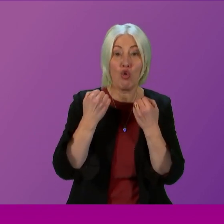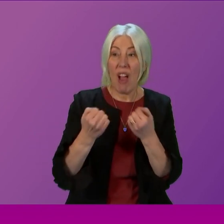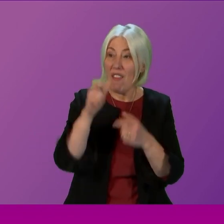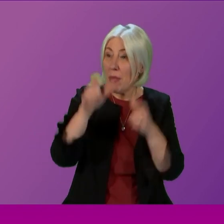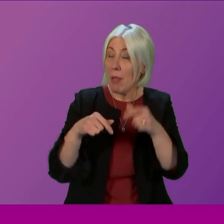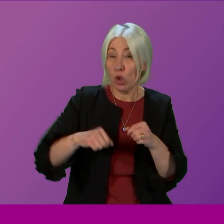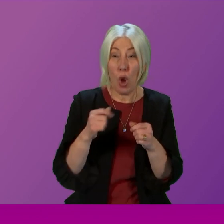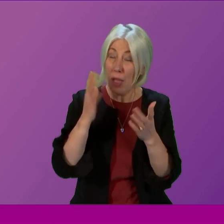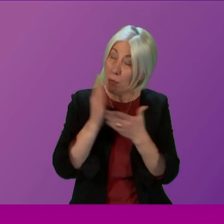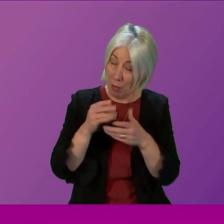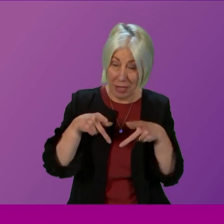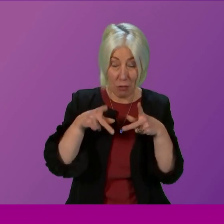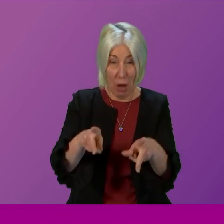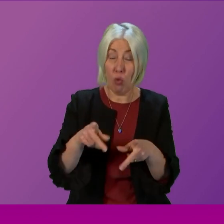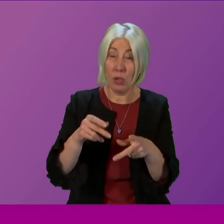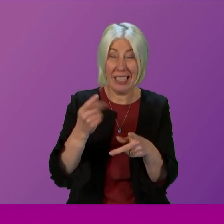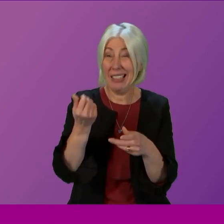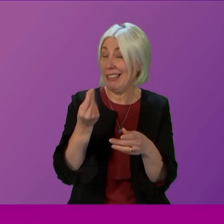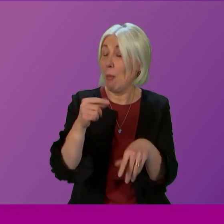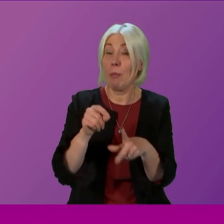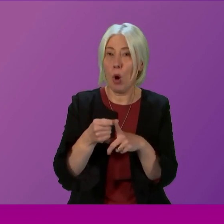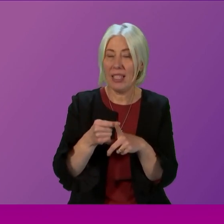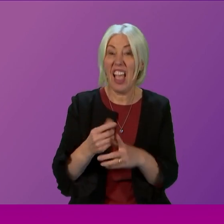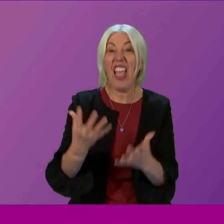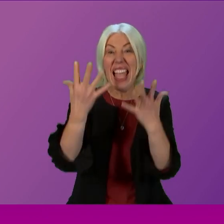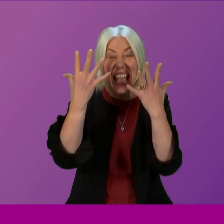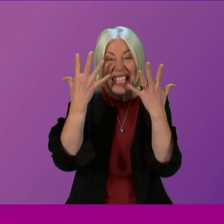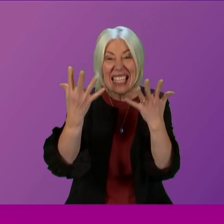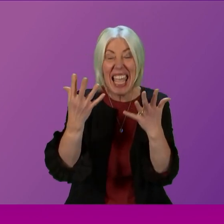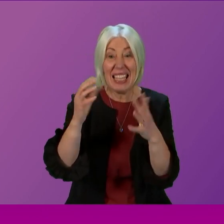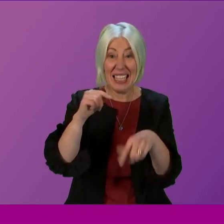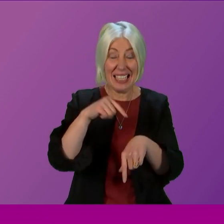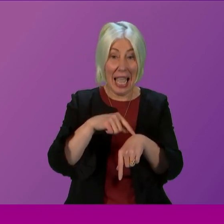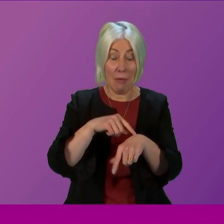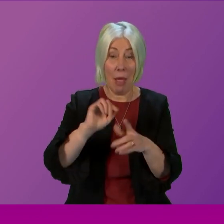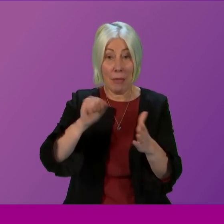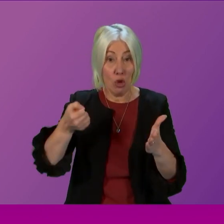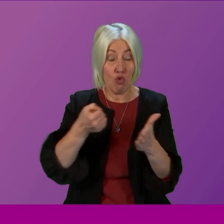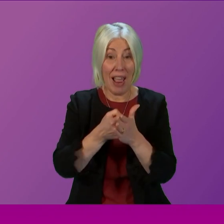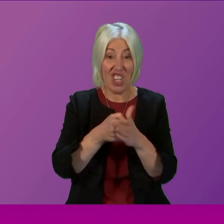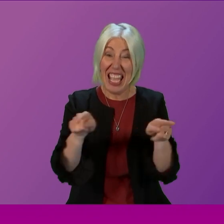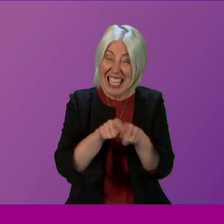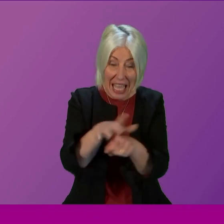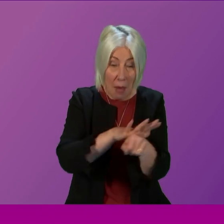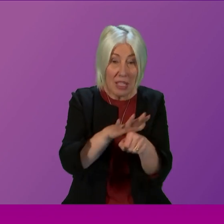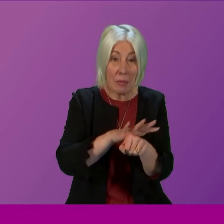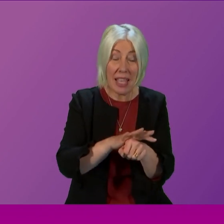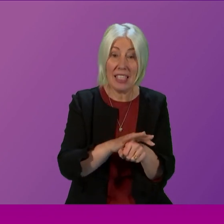and that was the 10th crash at the same spot in only six years, according to The Courier .